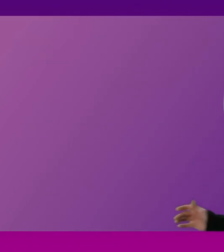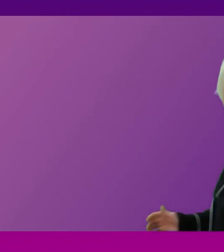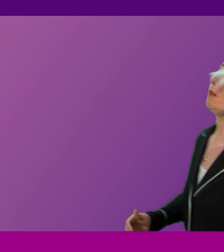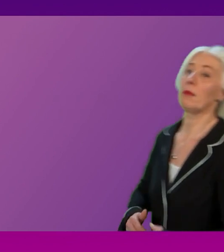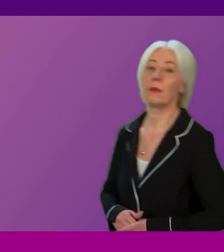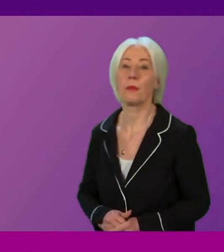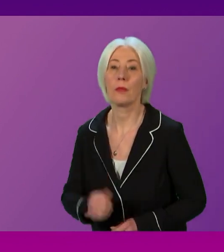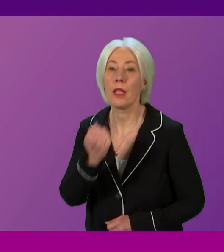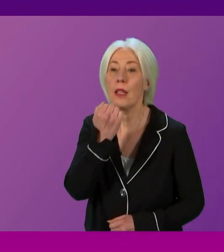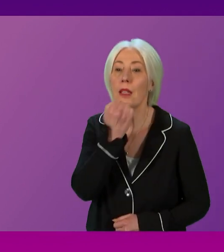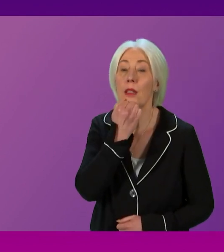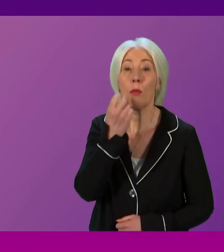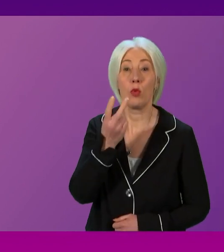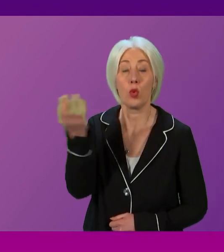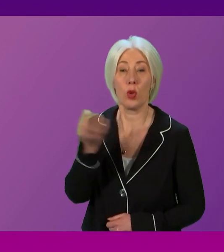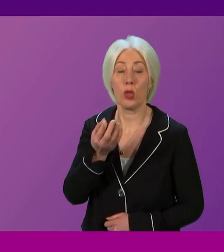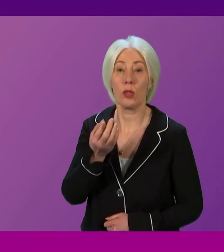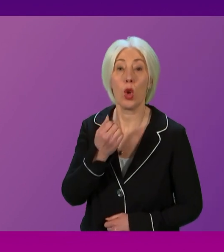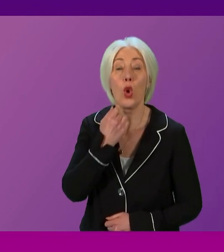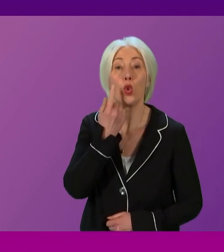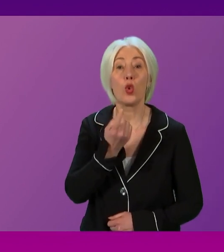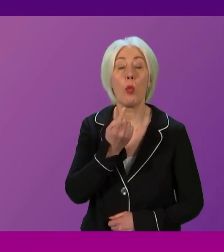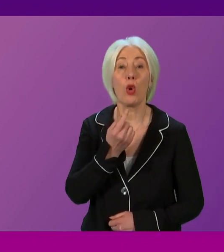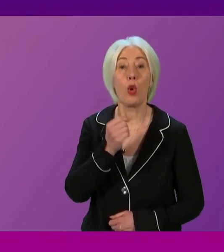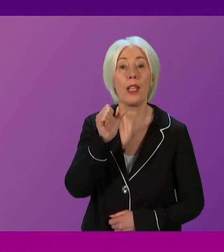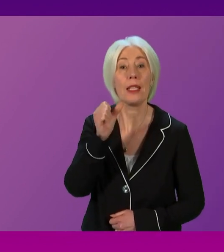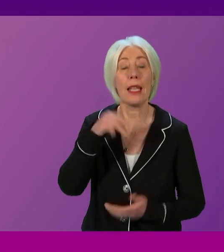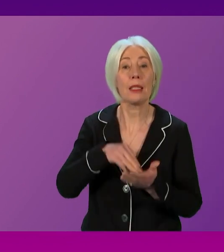Tomorrow marks Holocaust memorial day, when we remember the 6 million Jews and other victims who